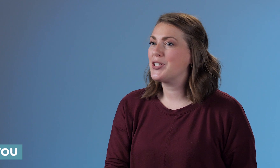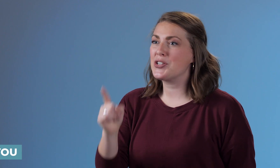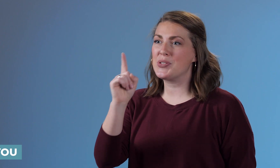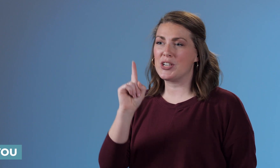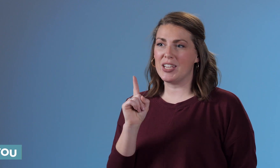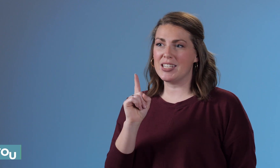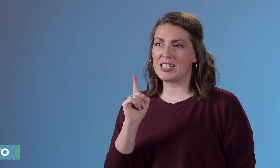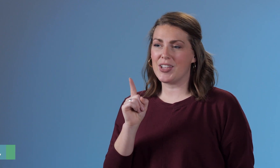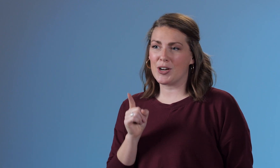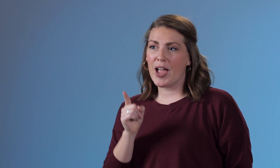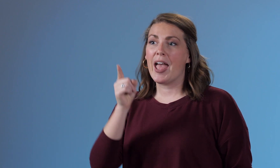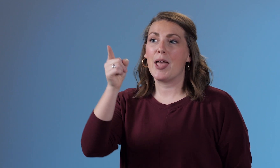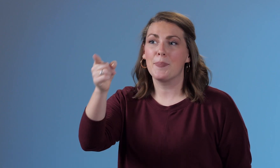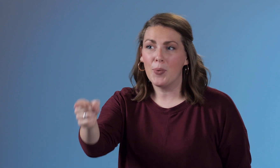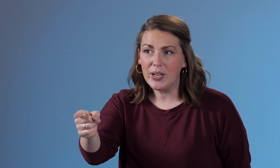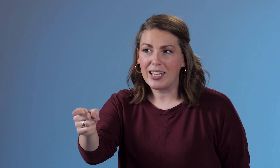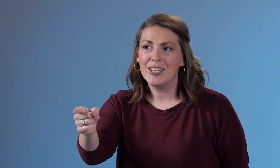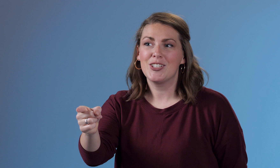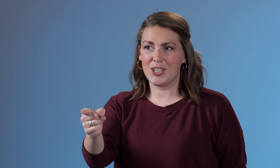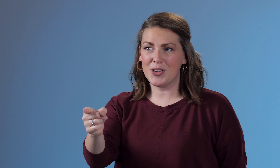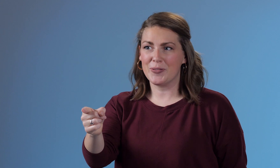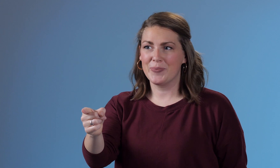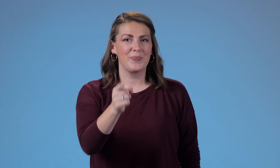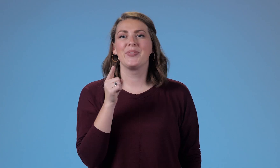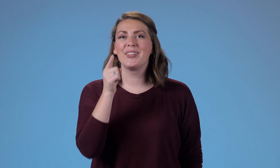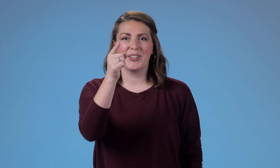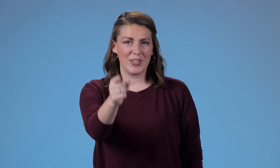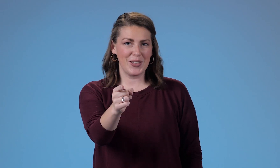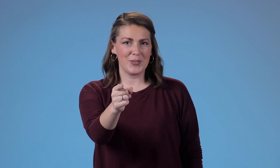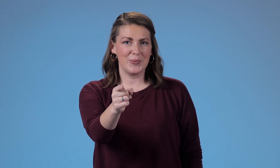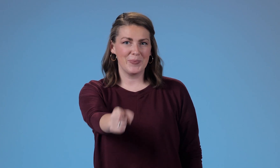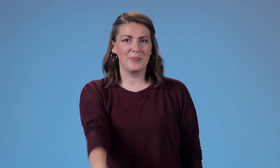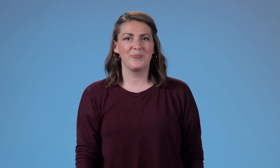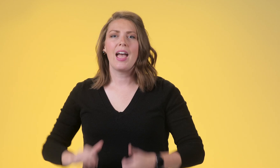You're using your index finger and pointing to you. You.